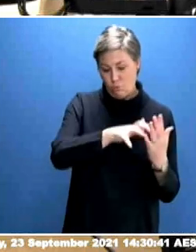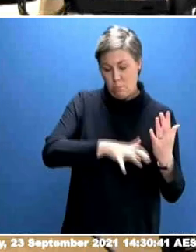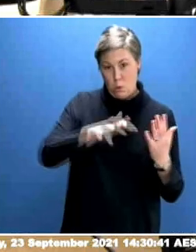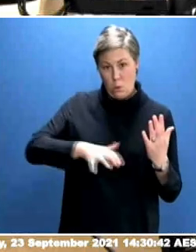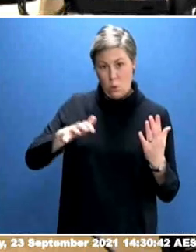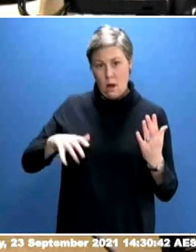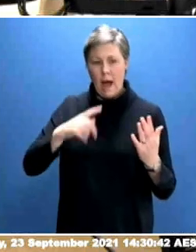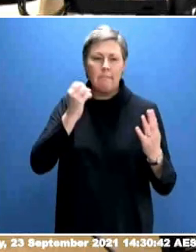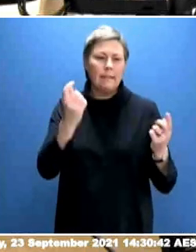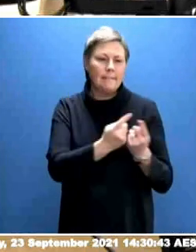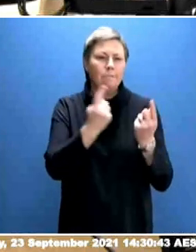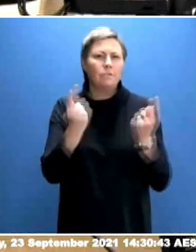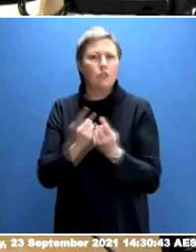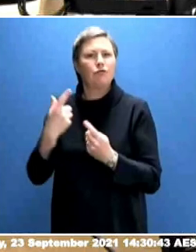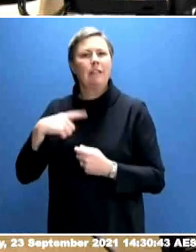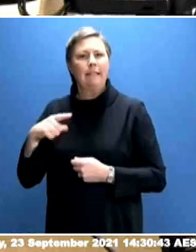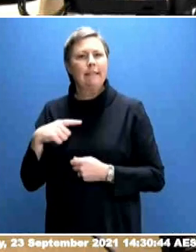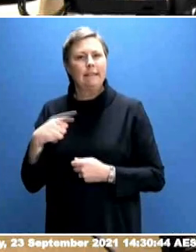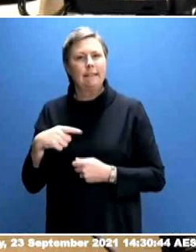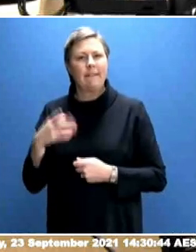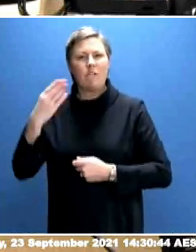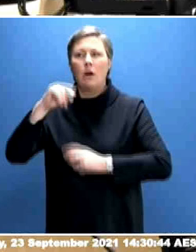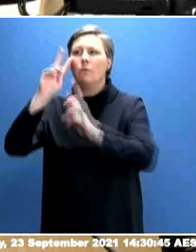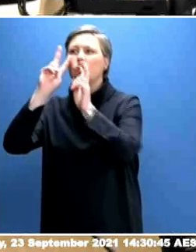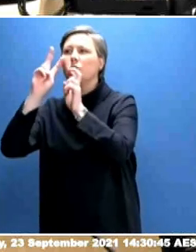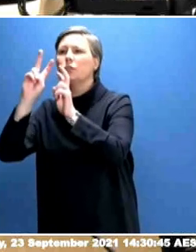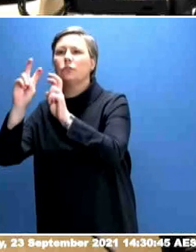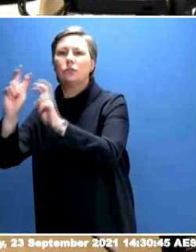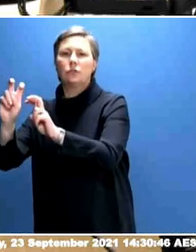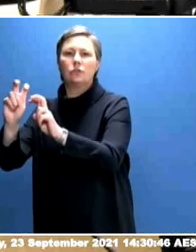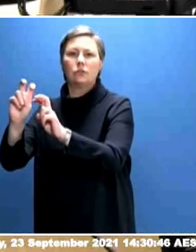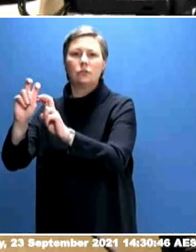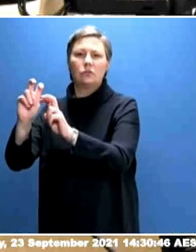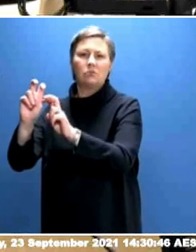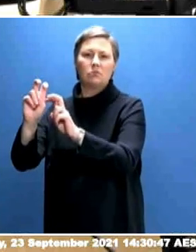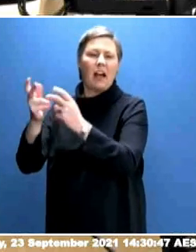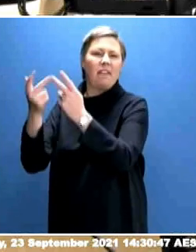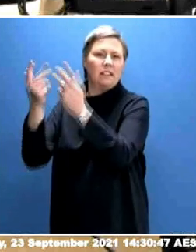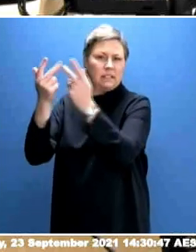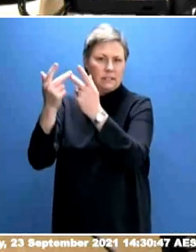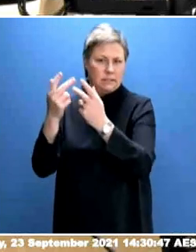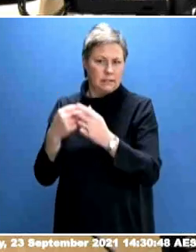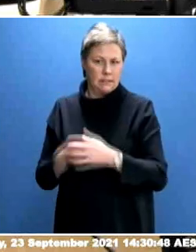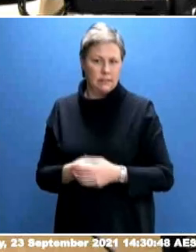different purposes that she'd identified through her study of, one might be an